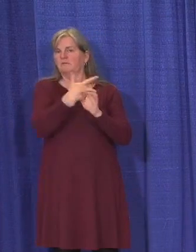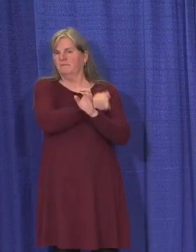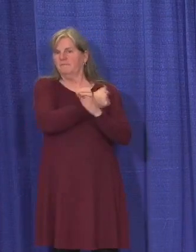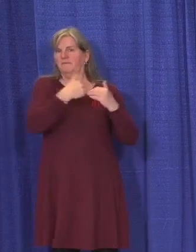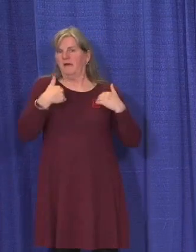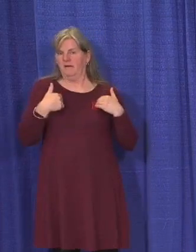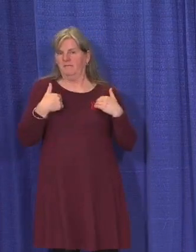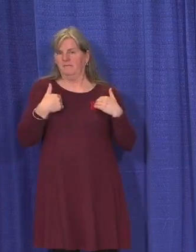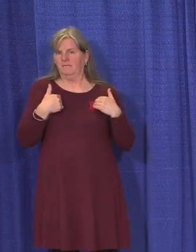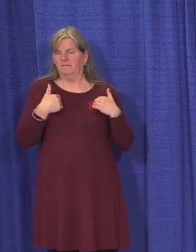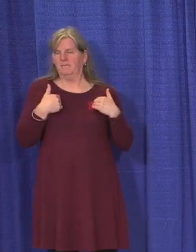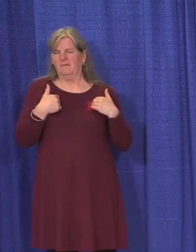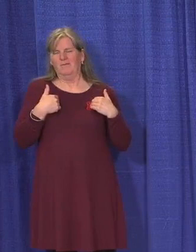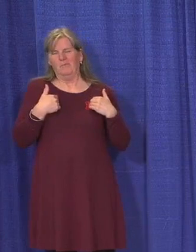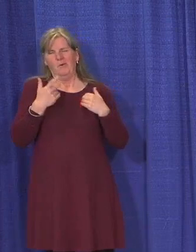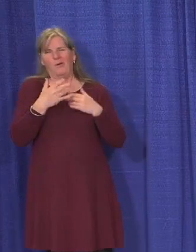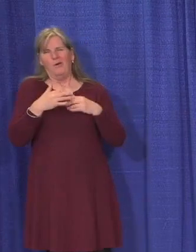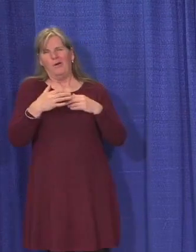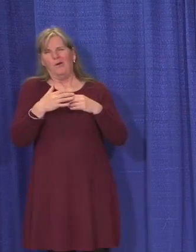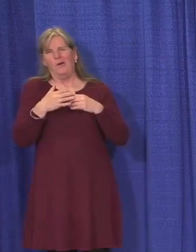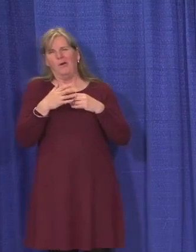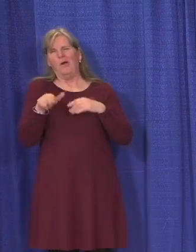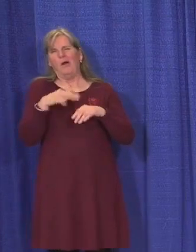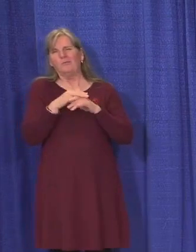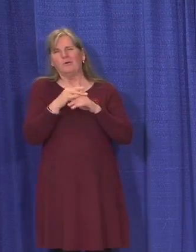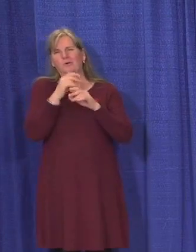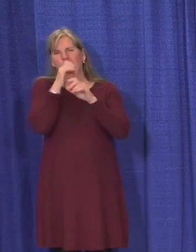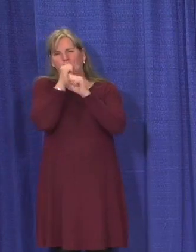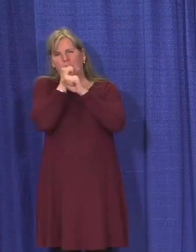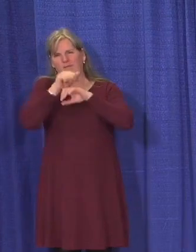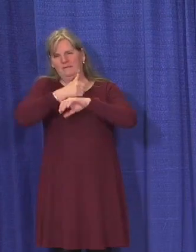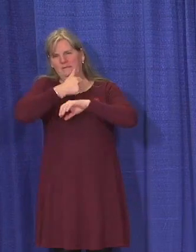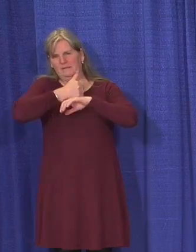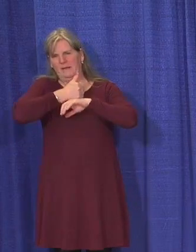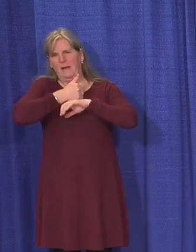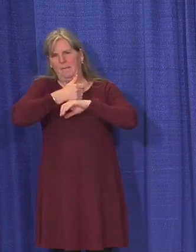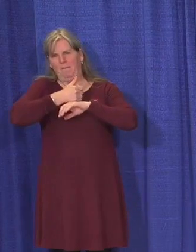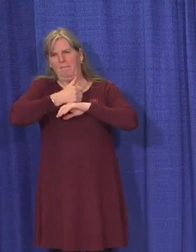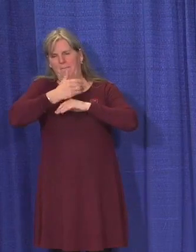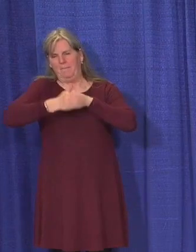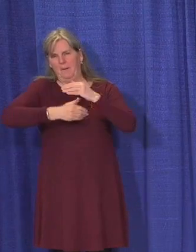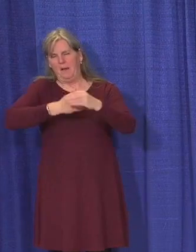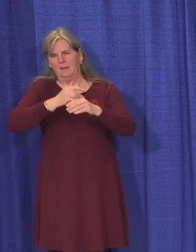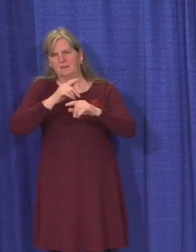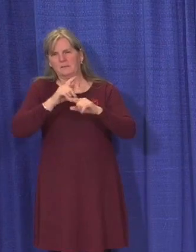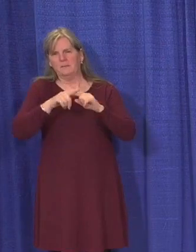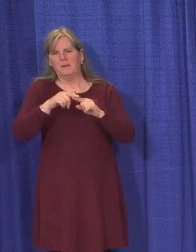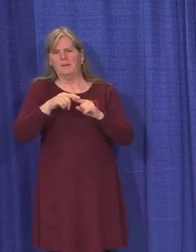that information can be accessed by healthcare providers and